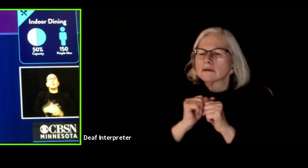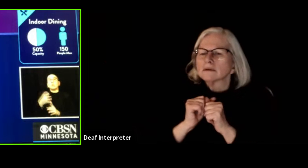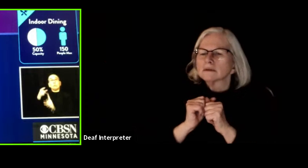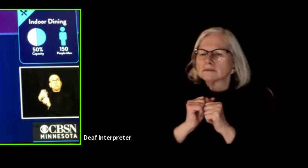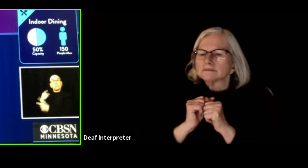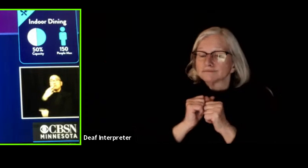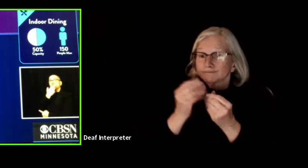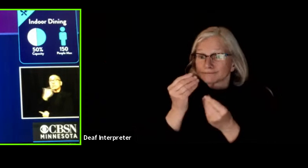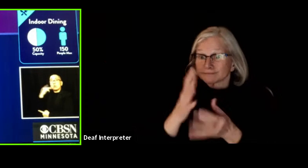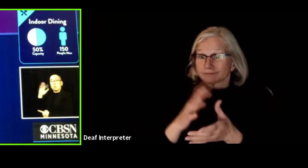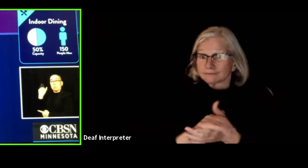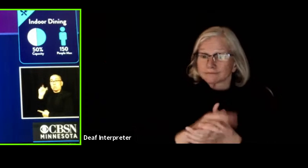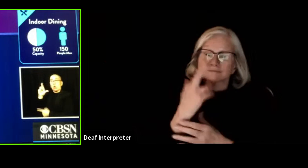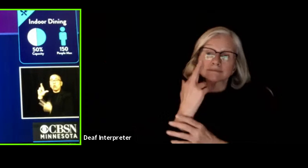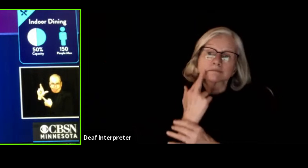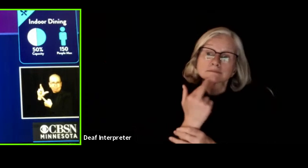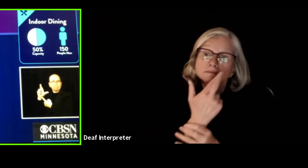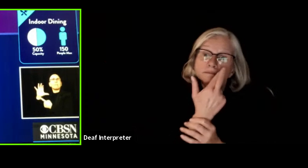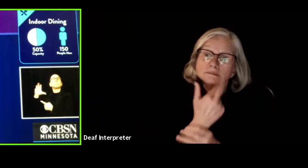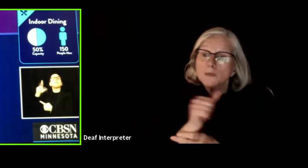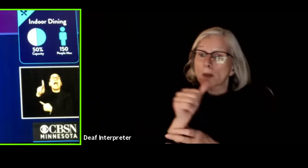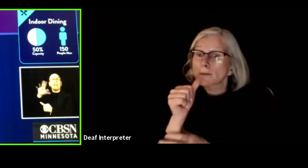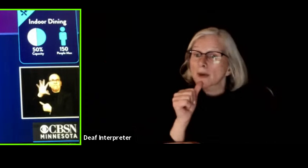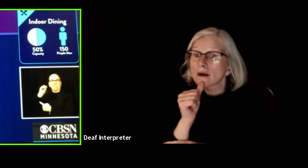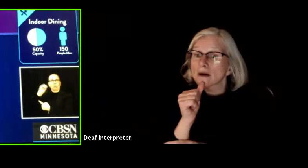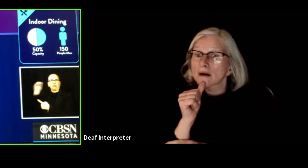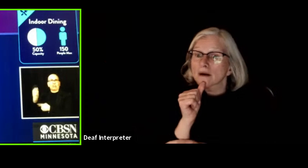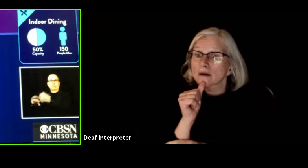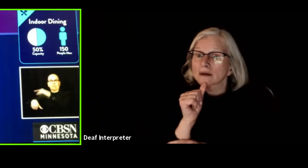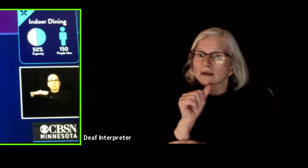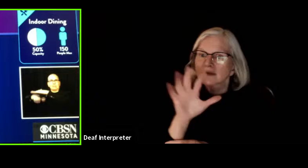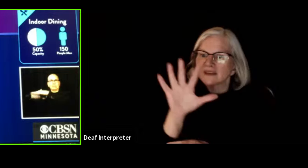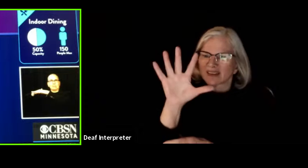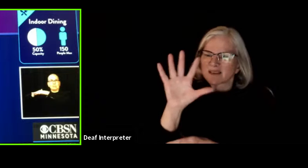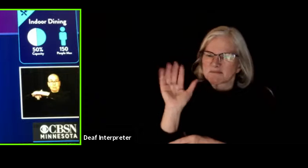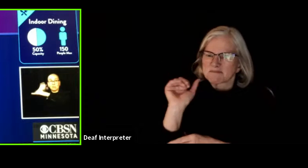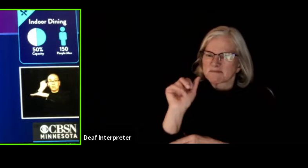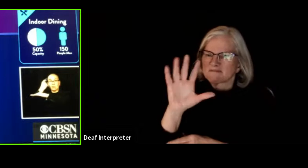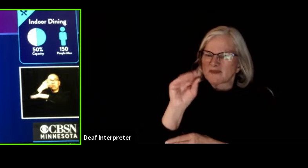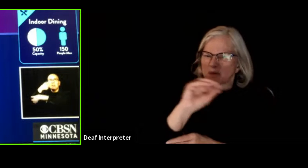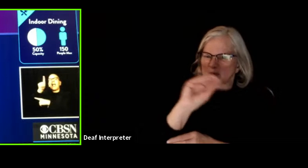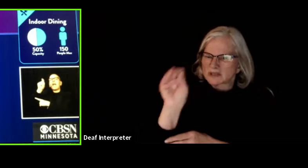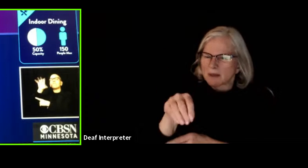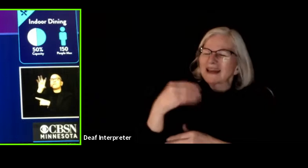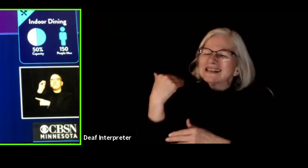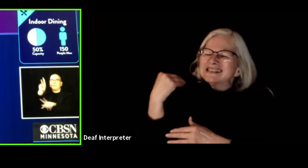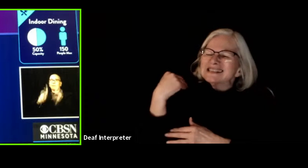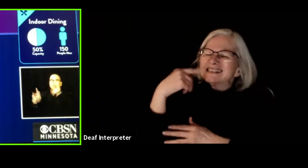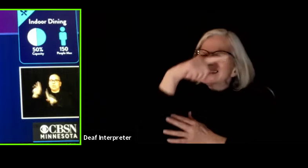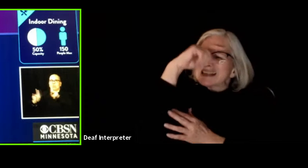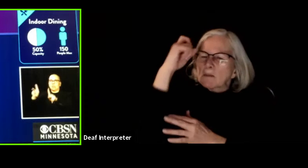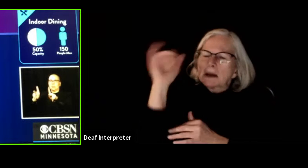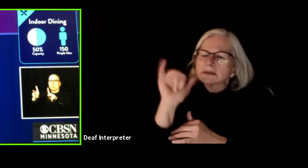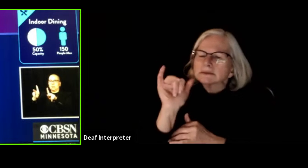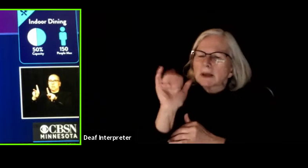CAPACITY LOOKING LIKE IN THE SUMMER. 150 PEOPLE MAXIMUM, THEY CAN DO, AGAIN, THANK YOU TO THIS MINNESOTA, THERE WERE SOME THAT